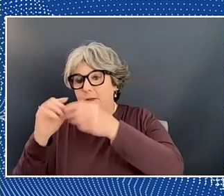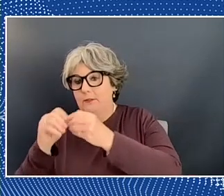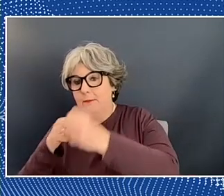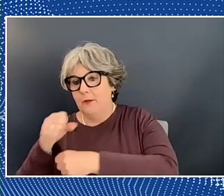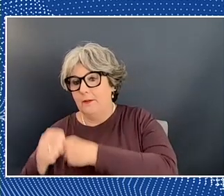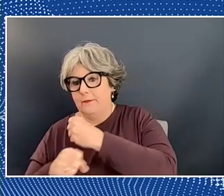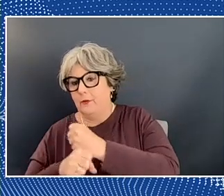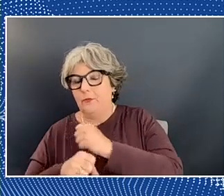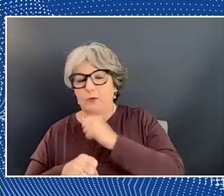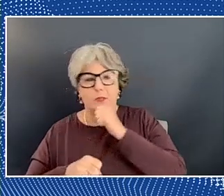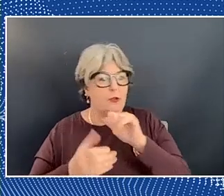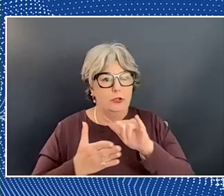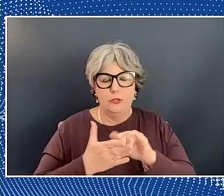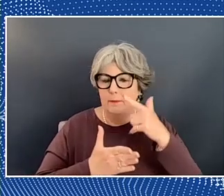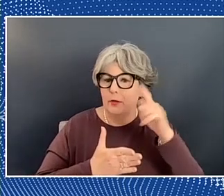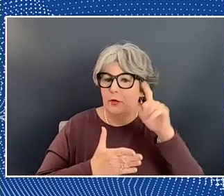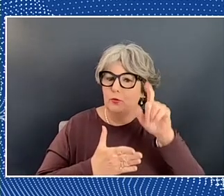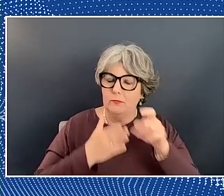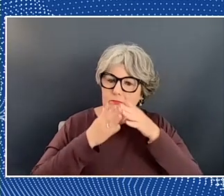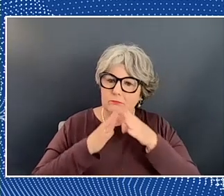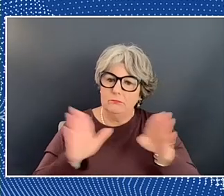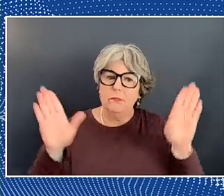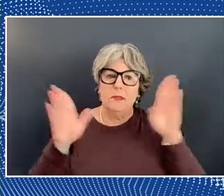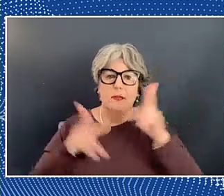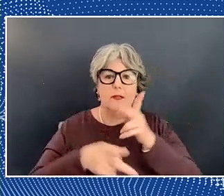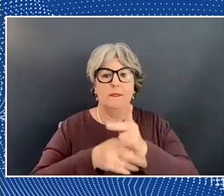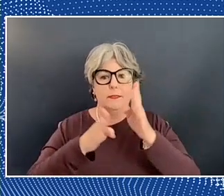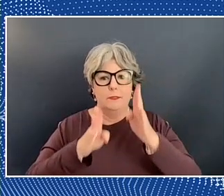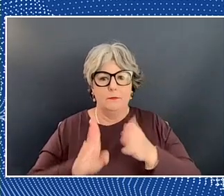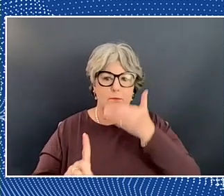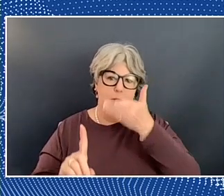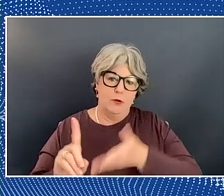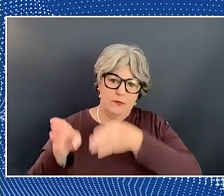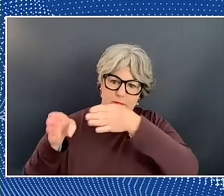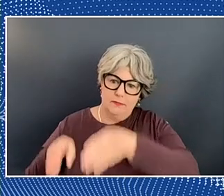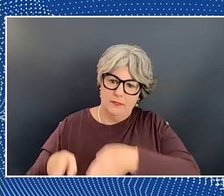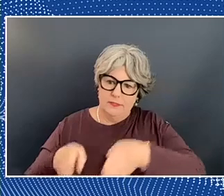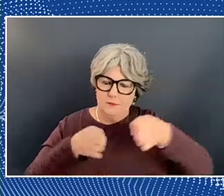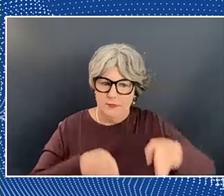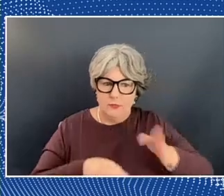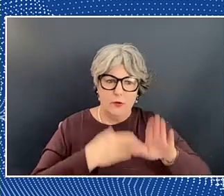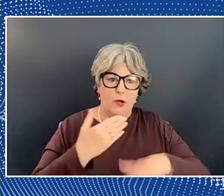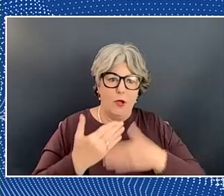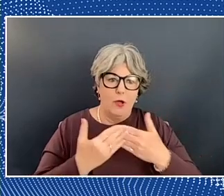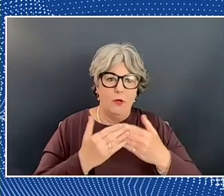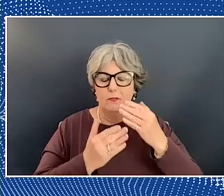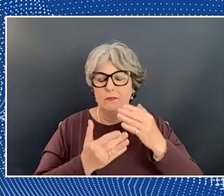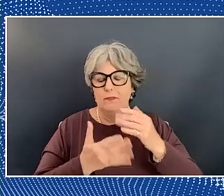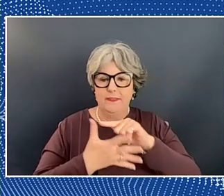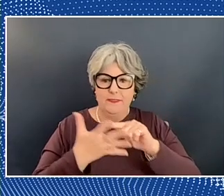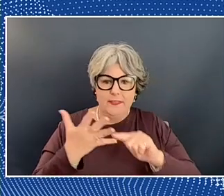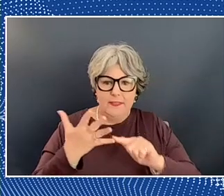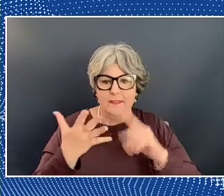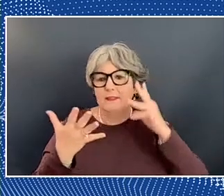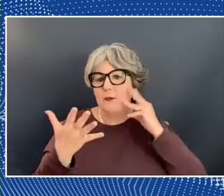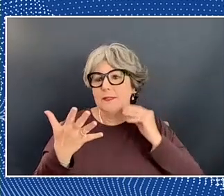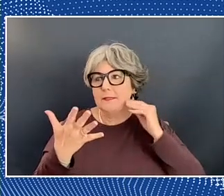because we need to look at these borrowers on an individual basis with all of the factors that they are experiencing that